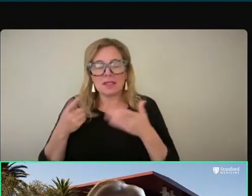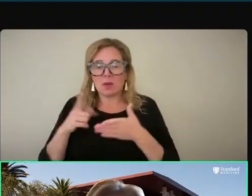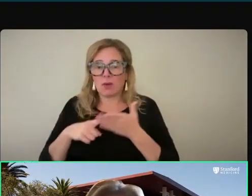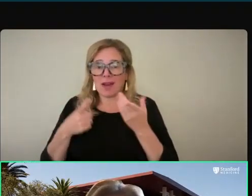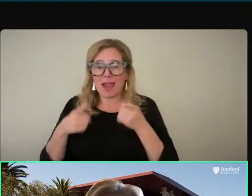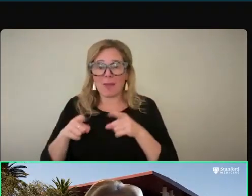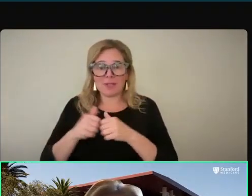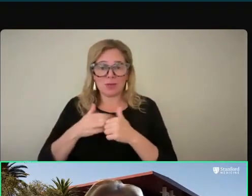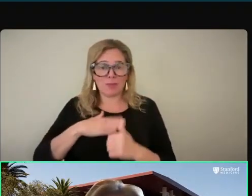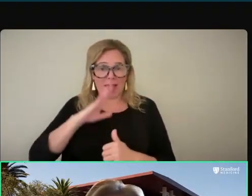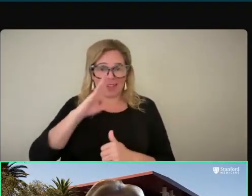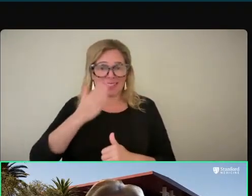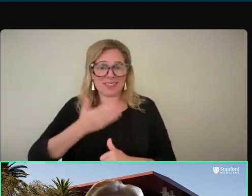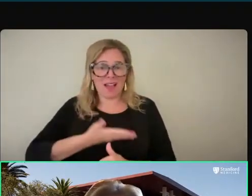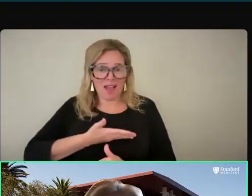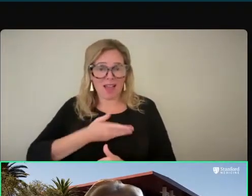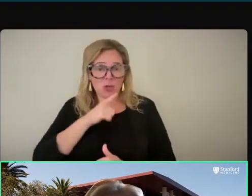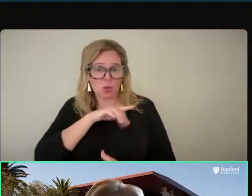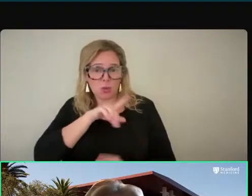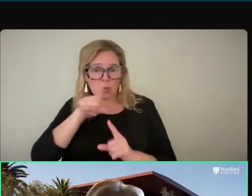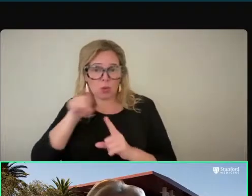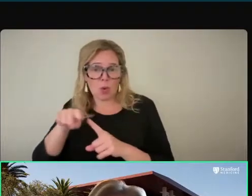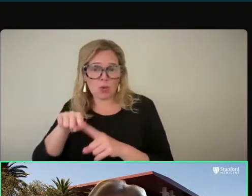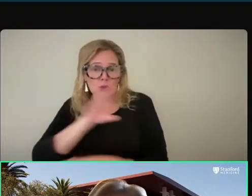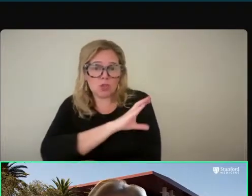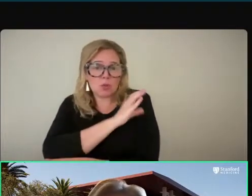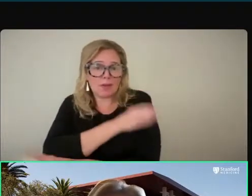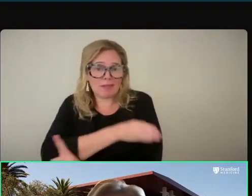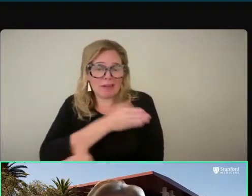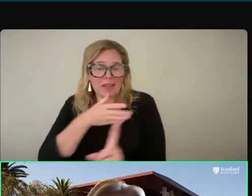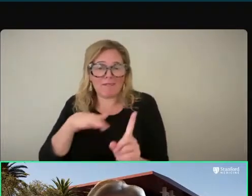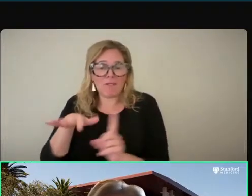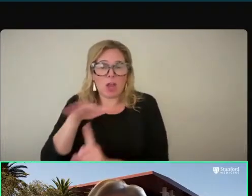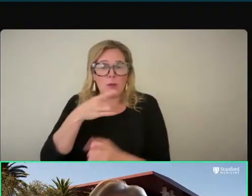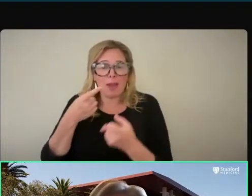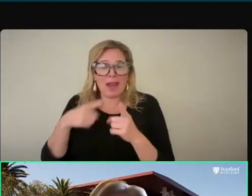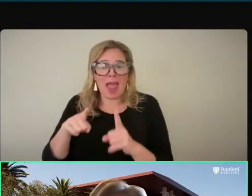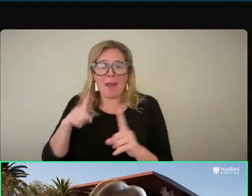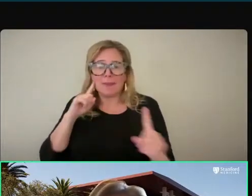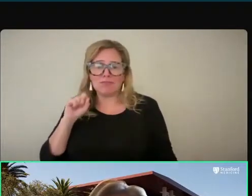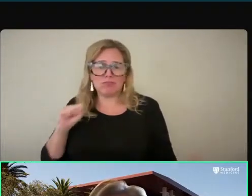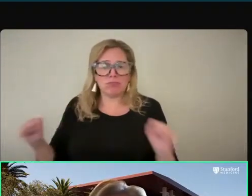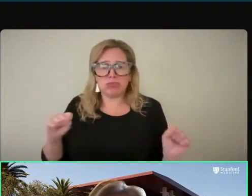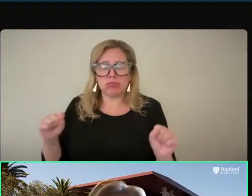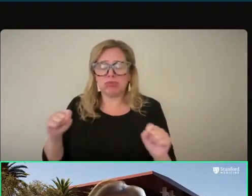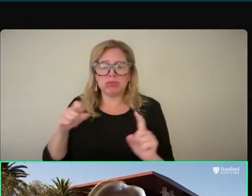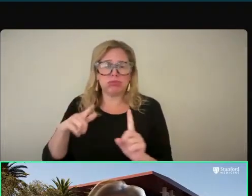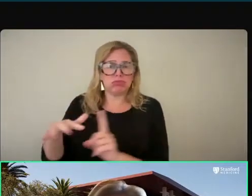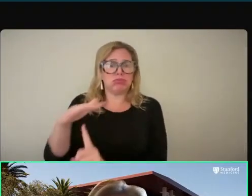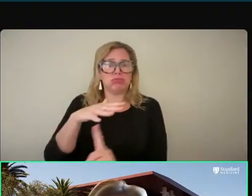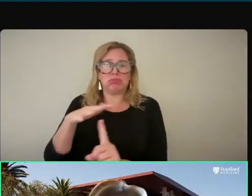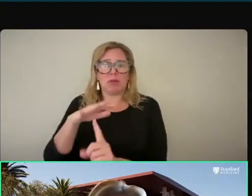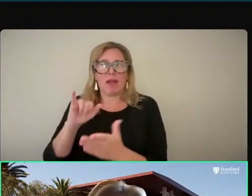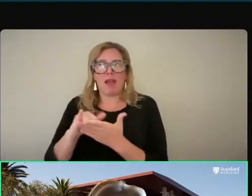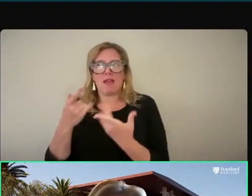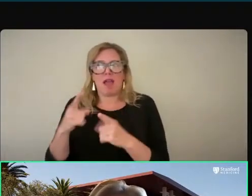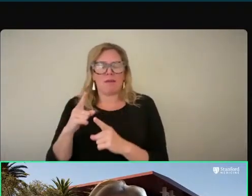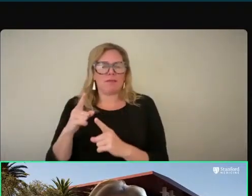they're experienced by many other autistic people of all ages, and it really is a barrier to care. And so one of the things that was really interesting to me about the topic of